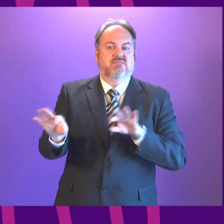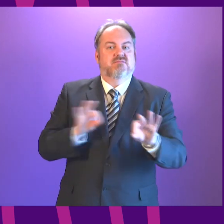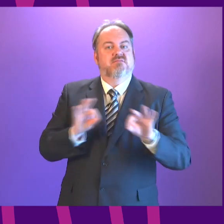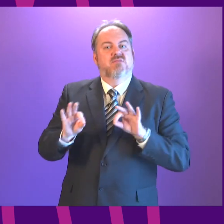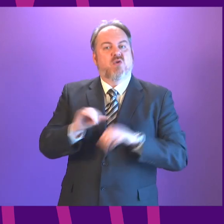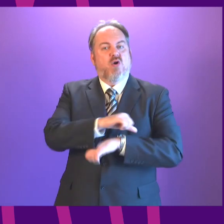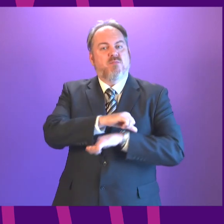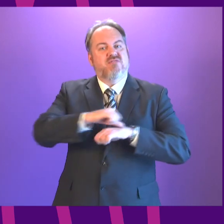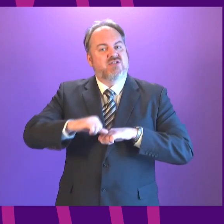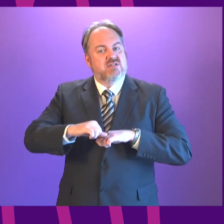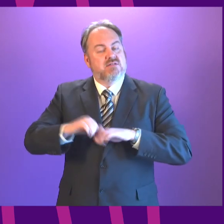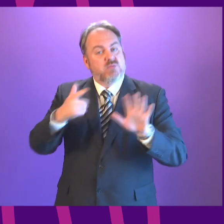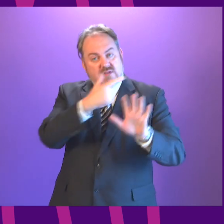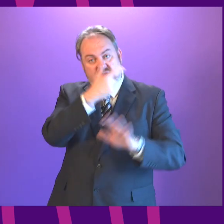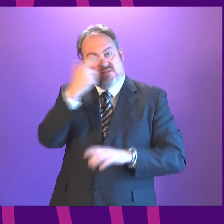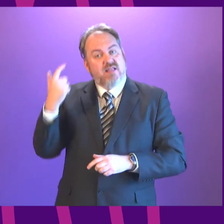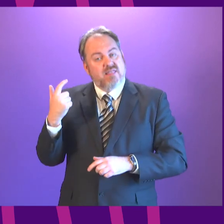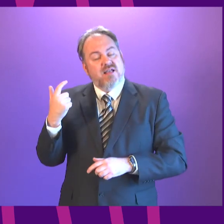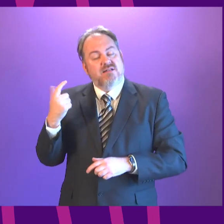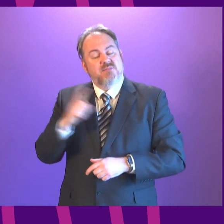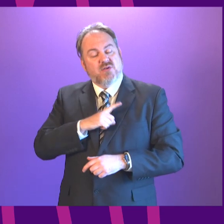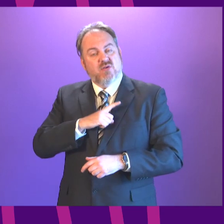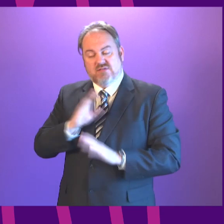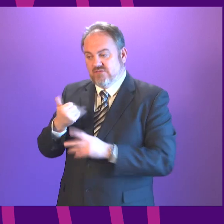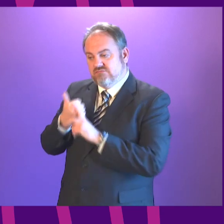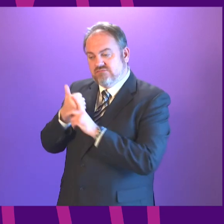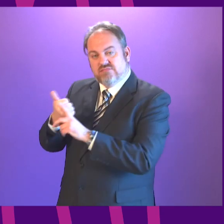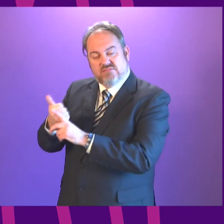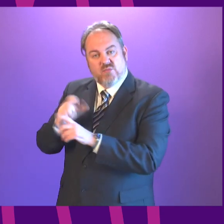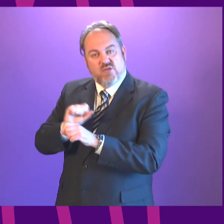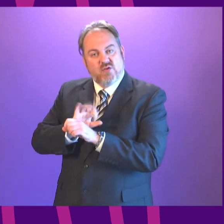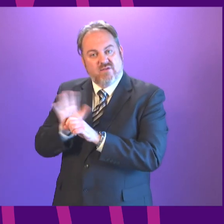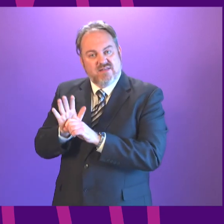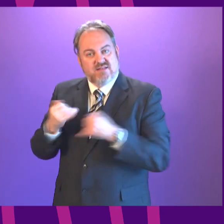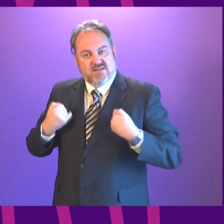then. However, I am concerned about reports that ever greater numbers of operations have